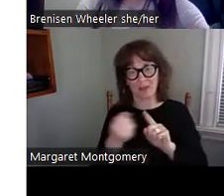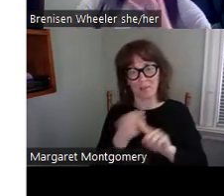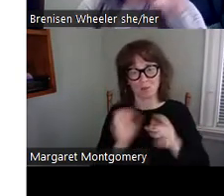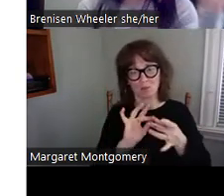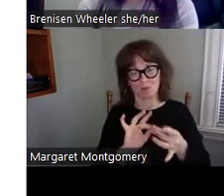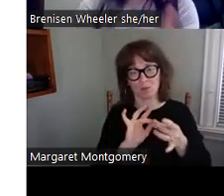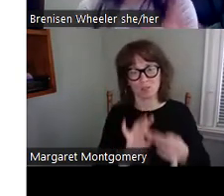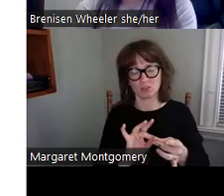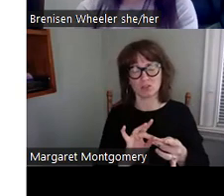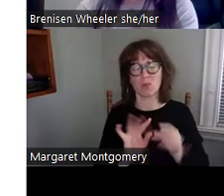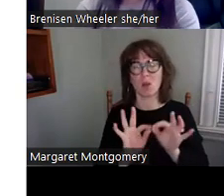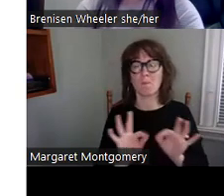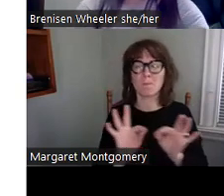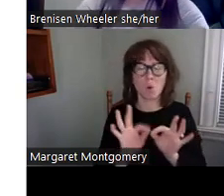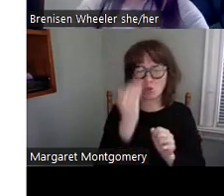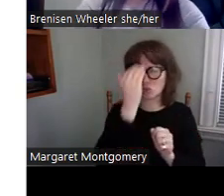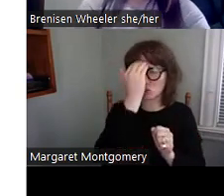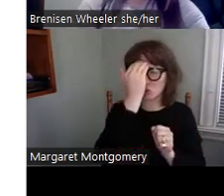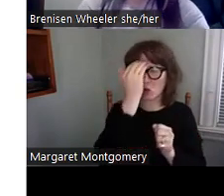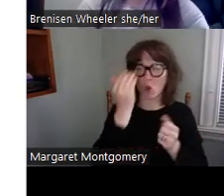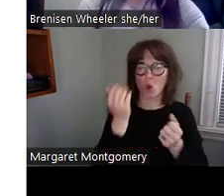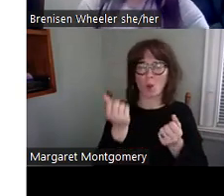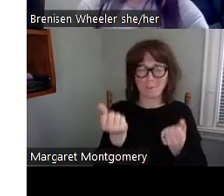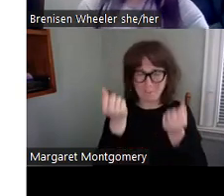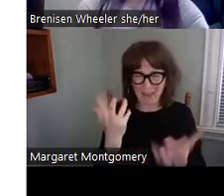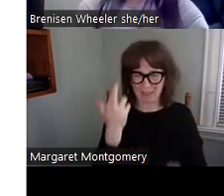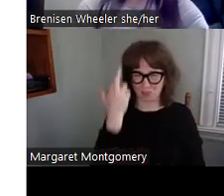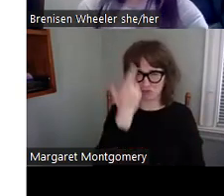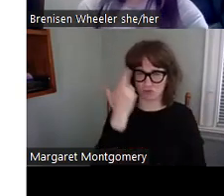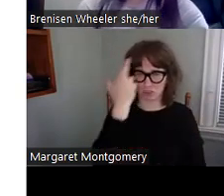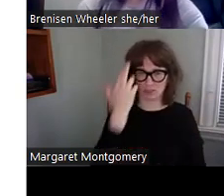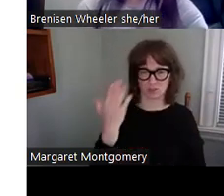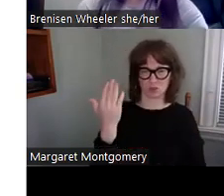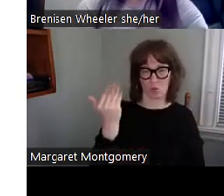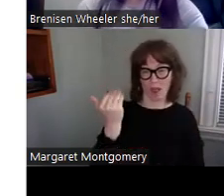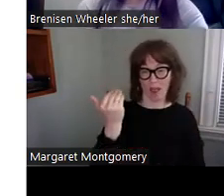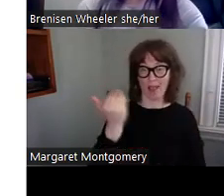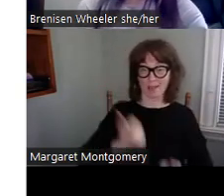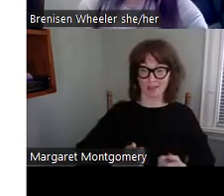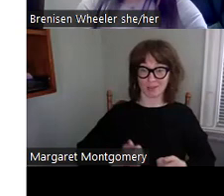that there are an endless number of reasons for why staying might feel safer for survivor